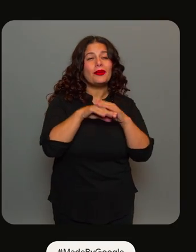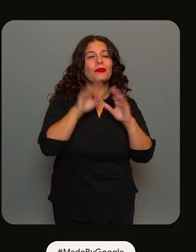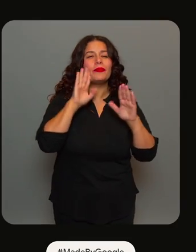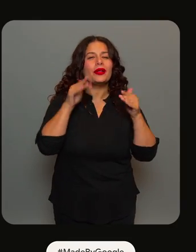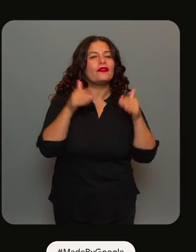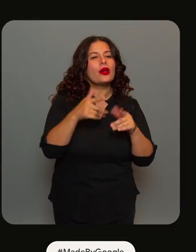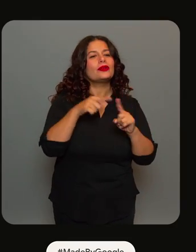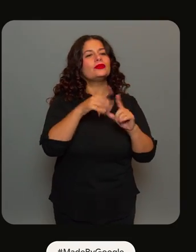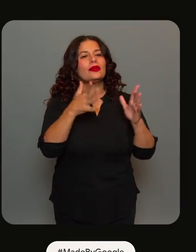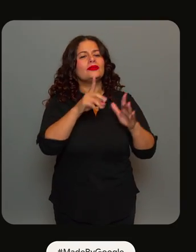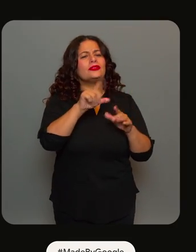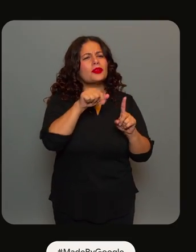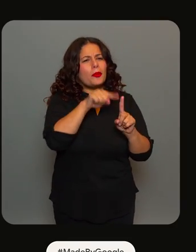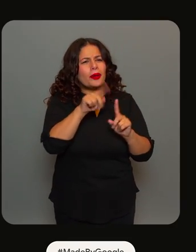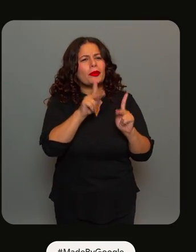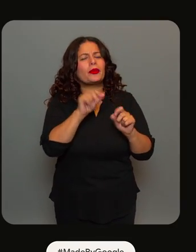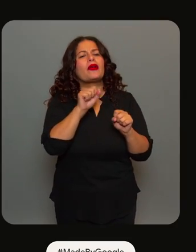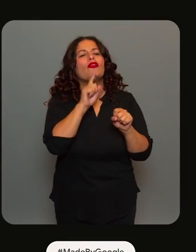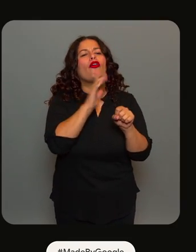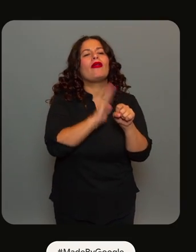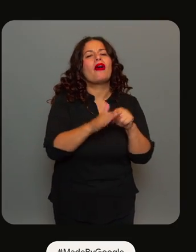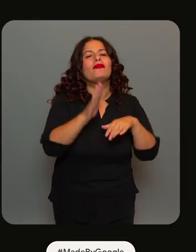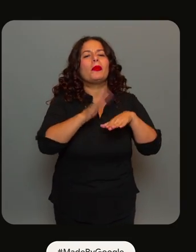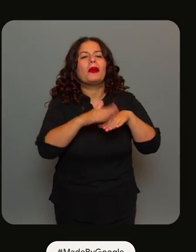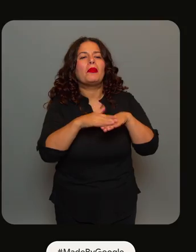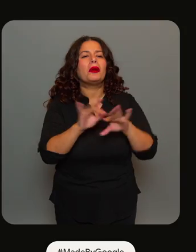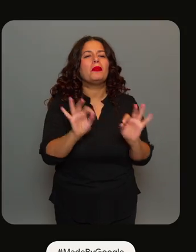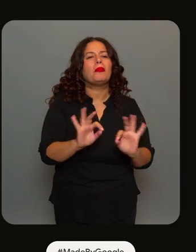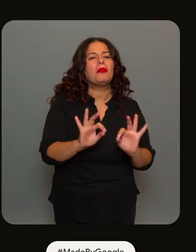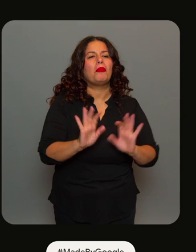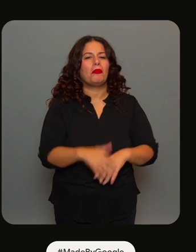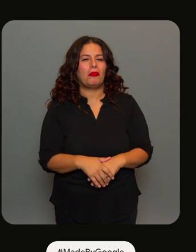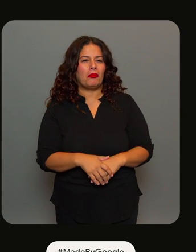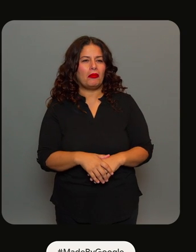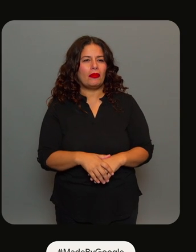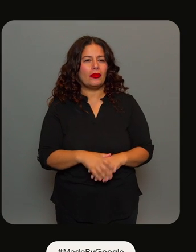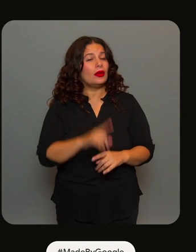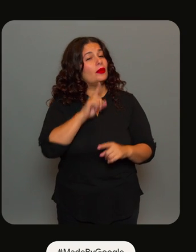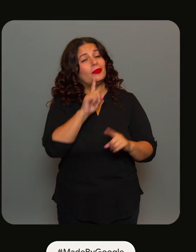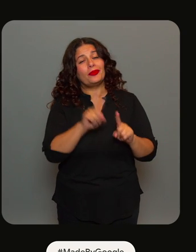people can do the bare minimum to get by. It's important that accessibility not just focus on